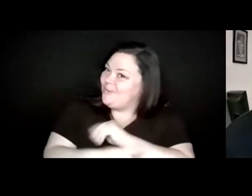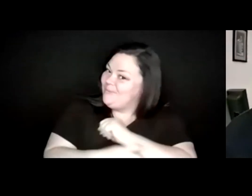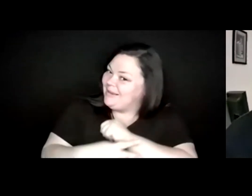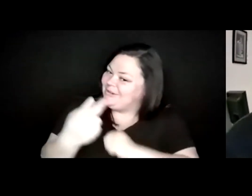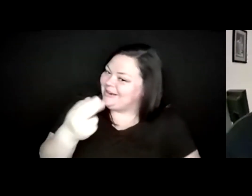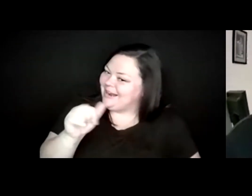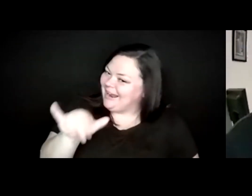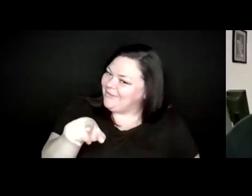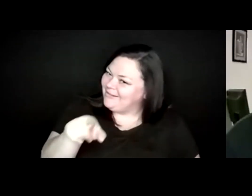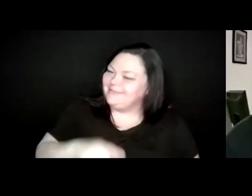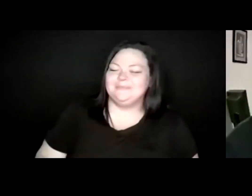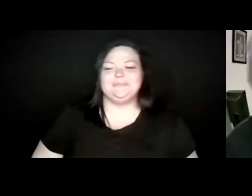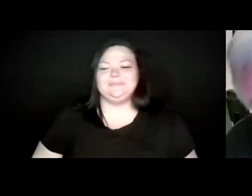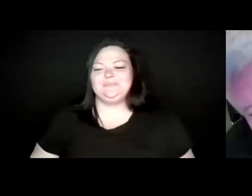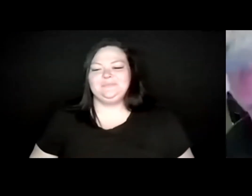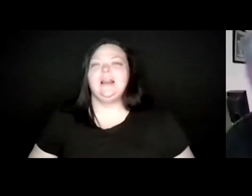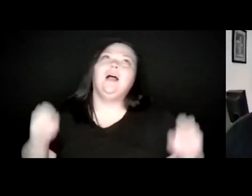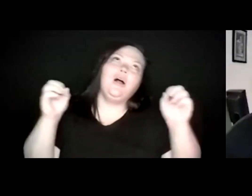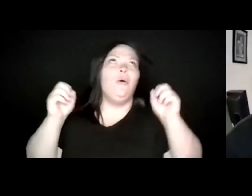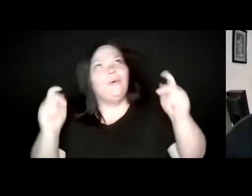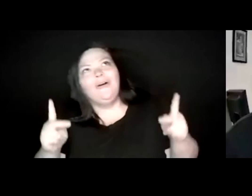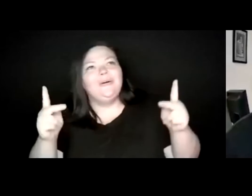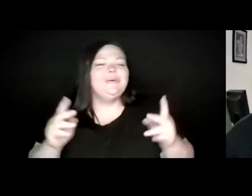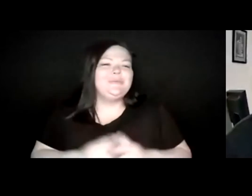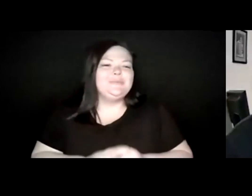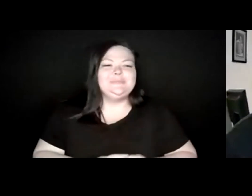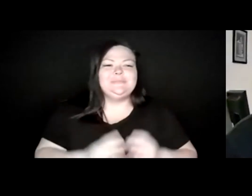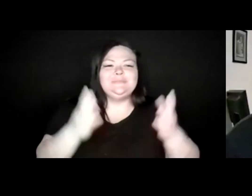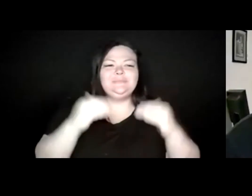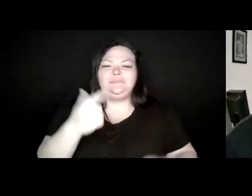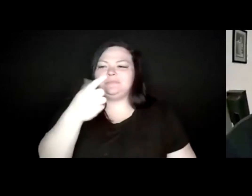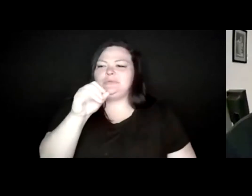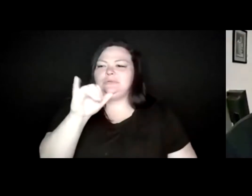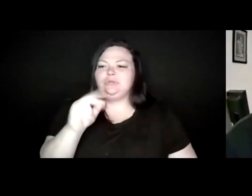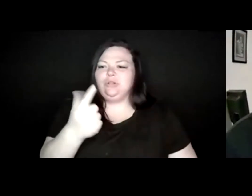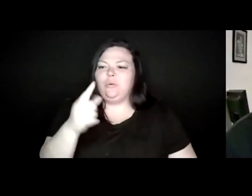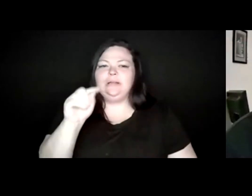Well okay, "Going to Gone"